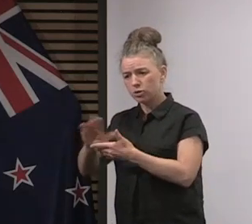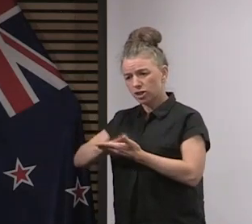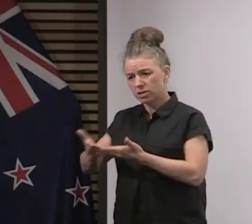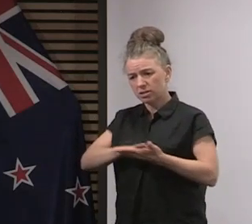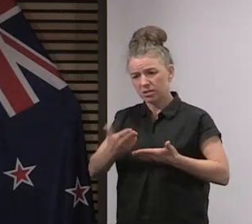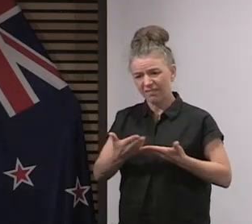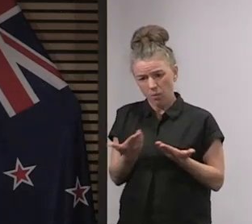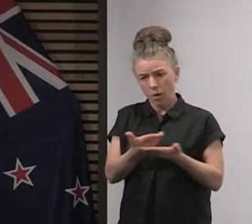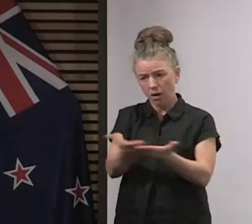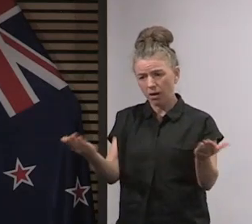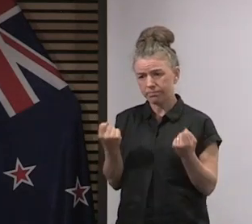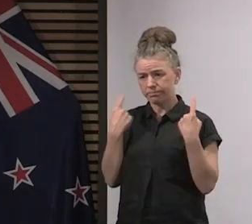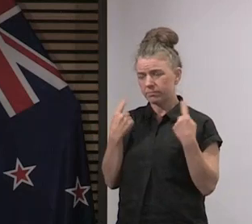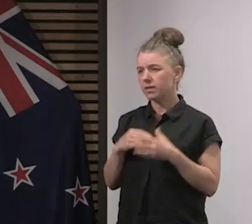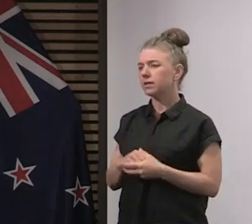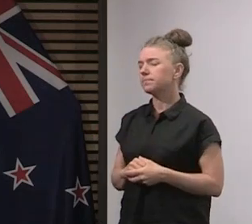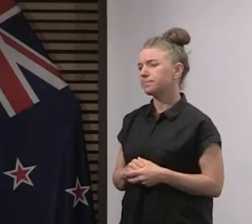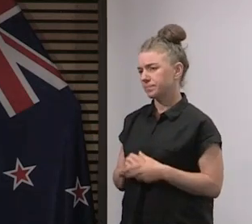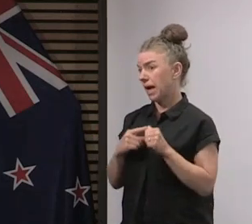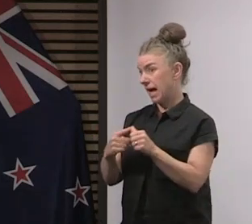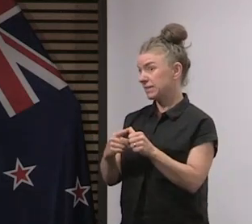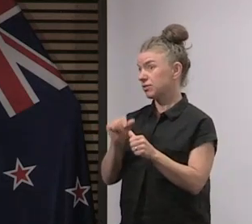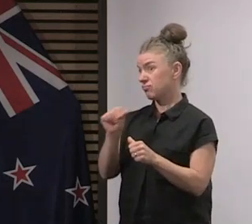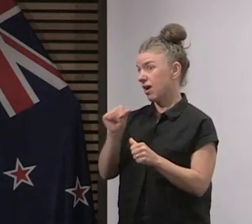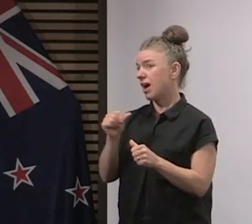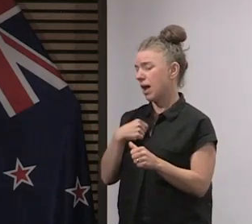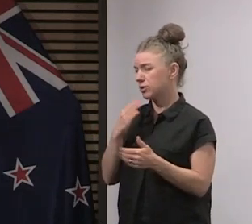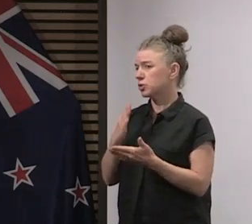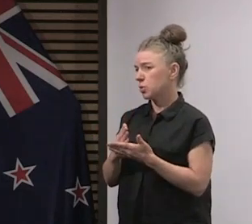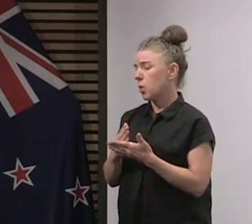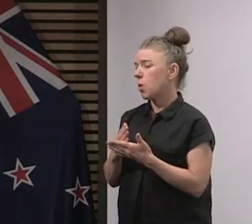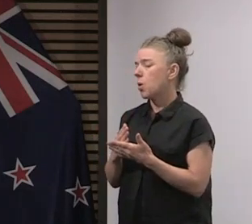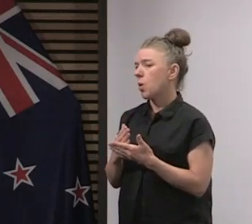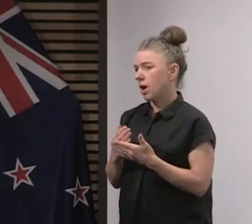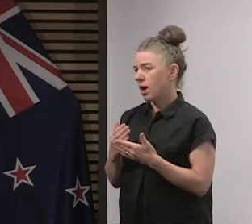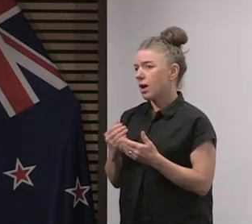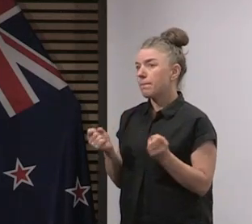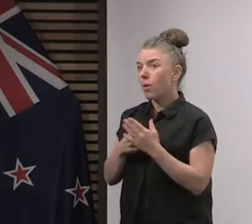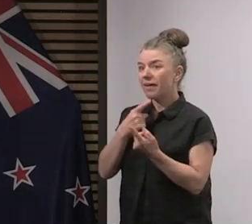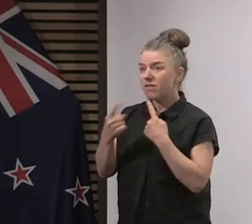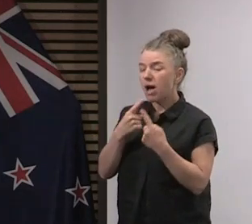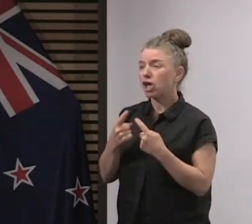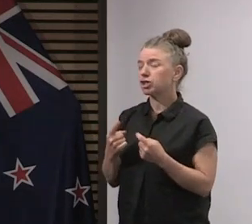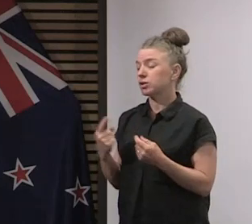day-to-day. There is enough being done to translate that information and communicate it to those smaller groups?